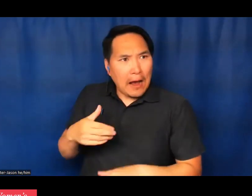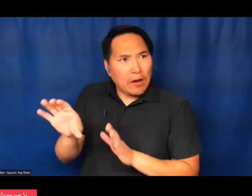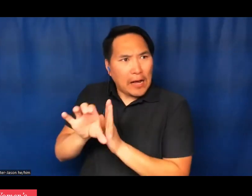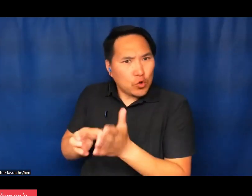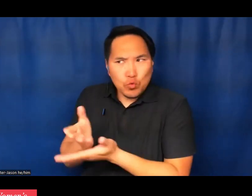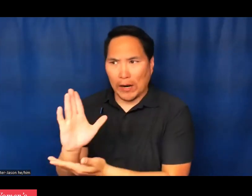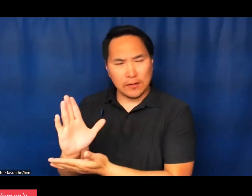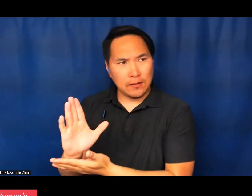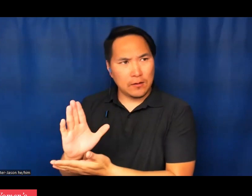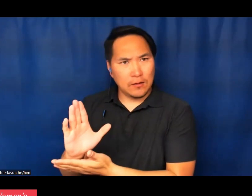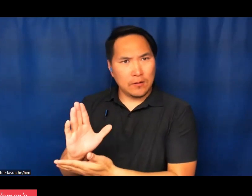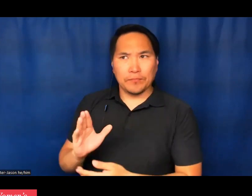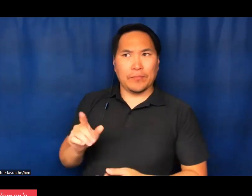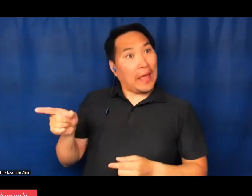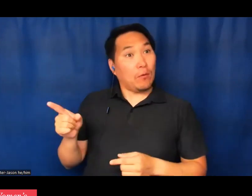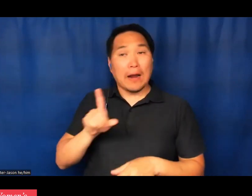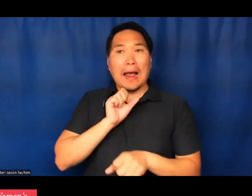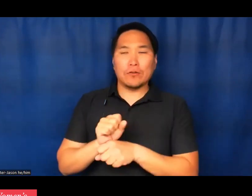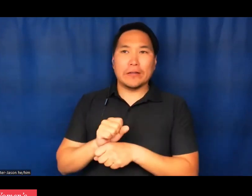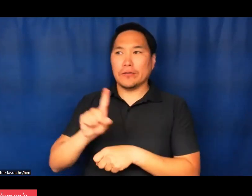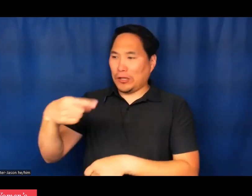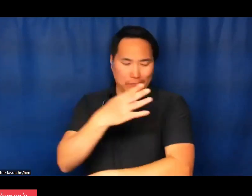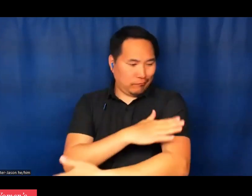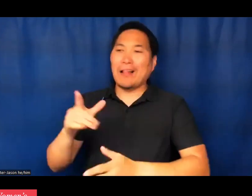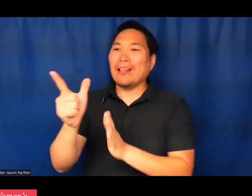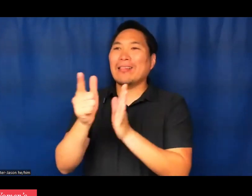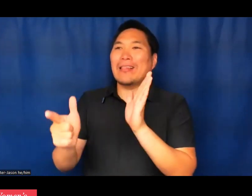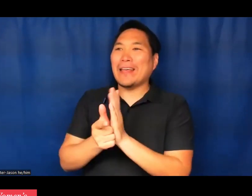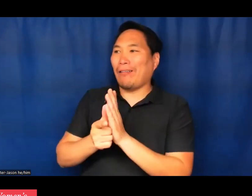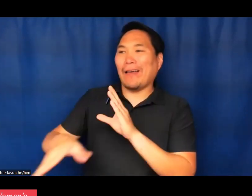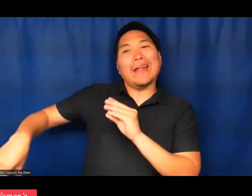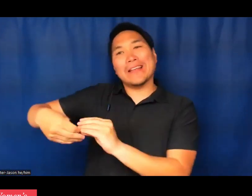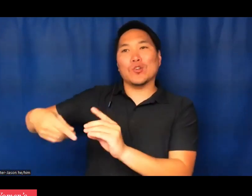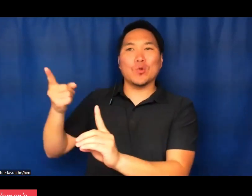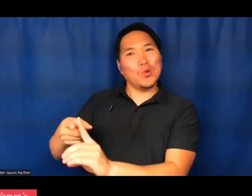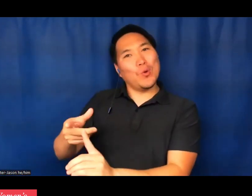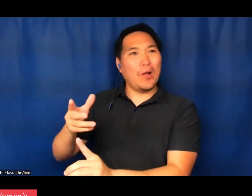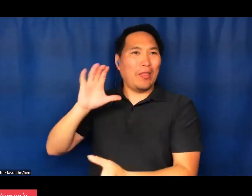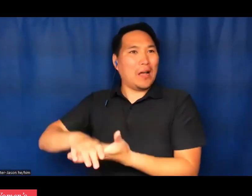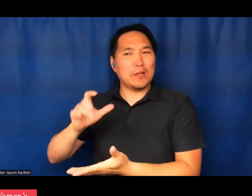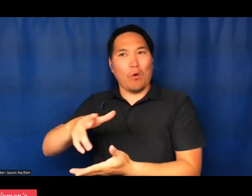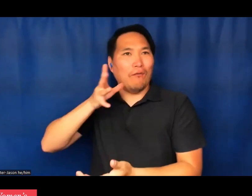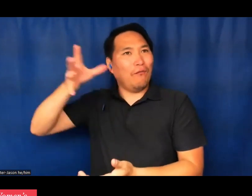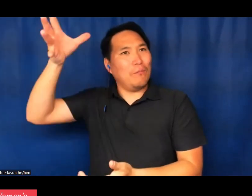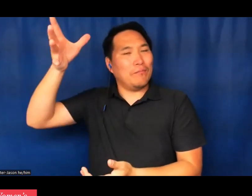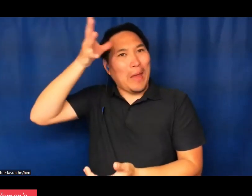They were seen as appendages, legal appendages to their husbands and their fathers before that.